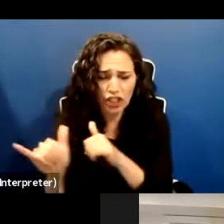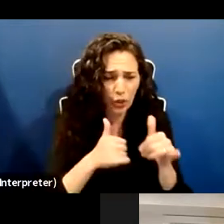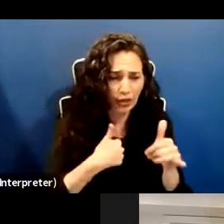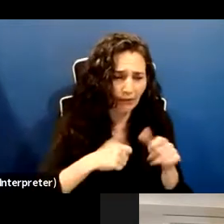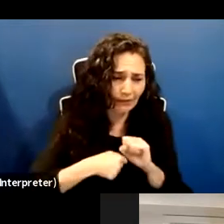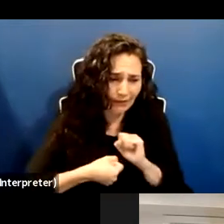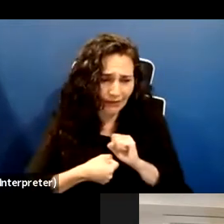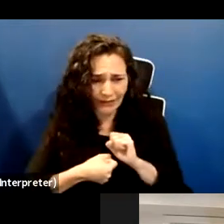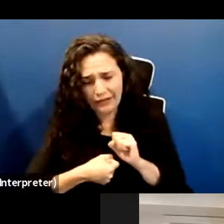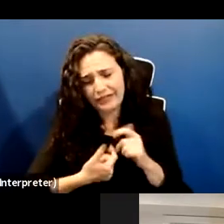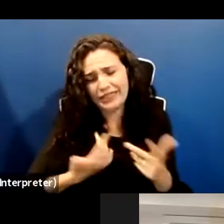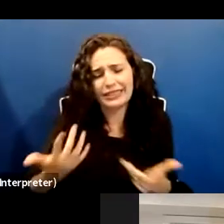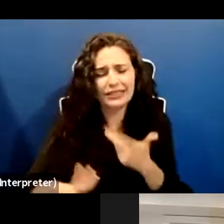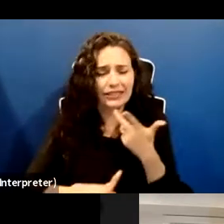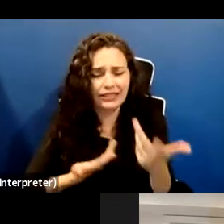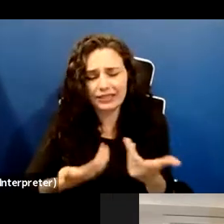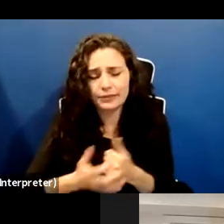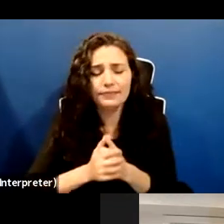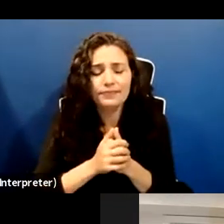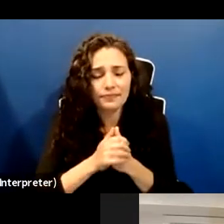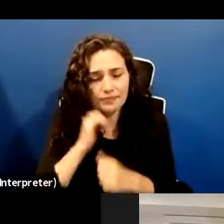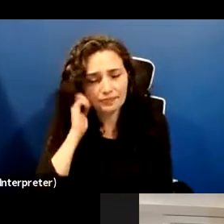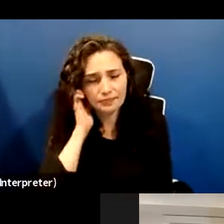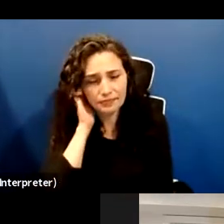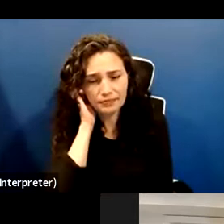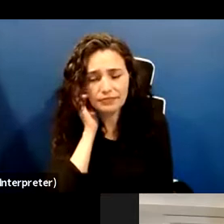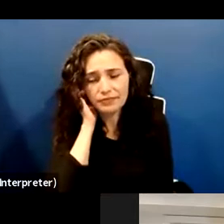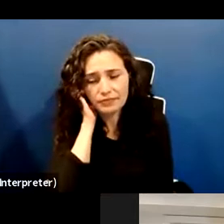You know, and all of that was really captured as you know,